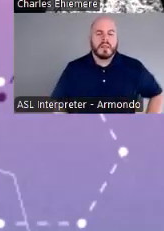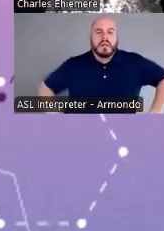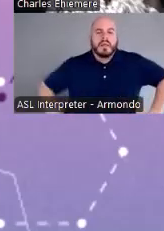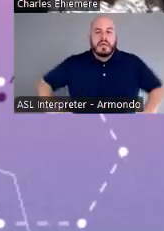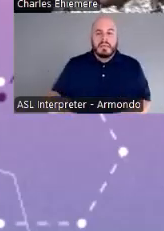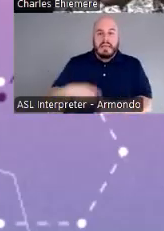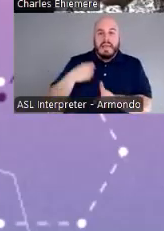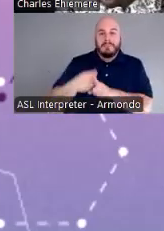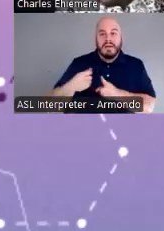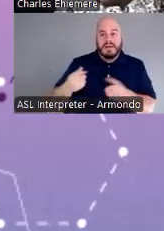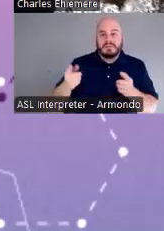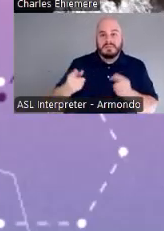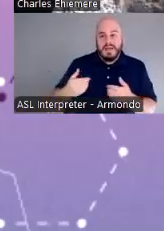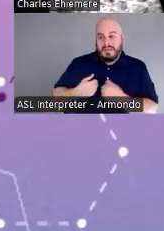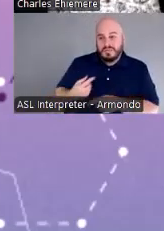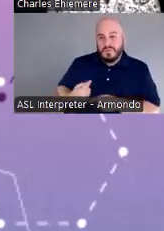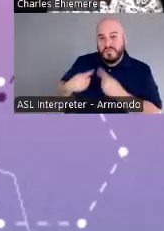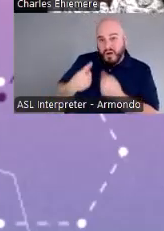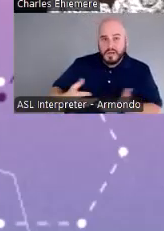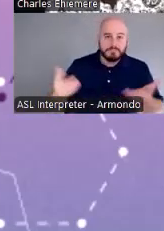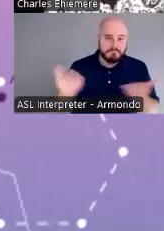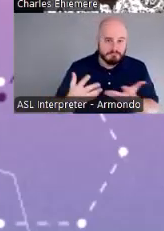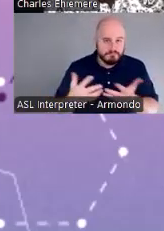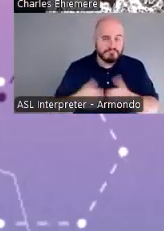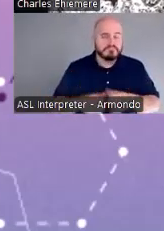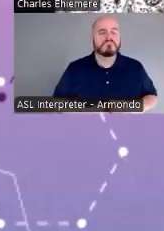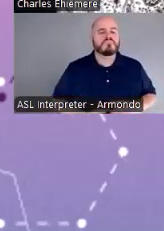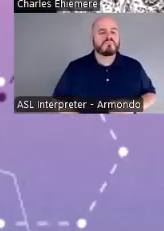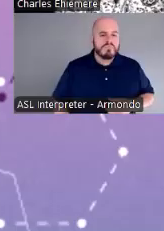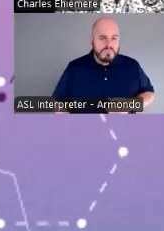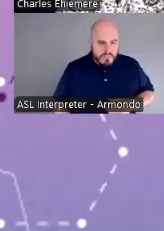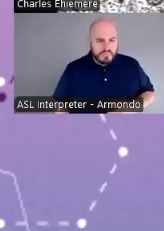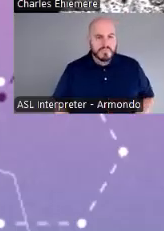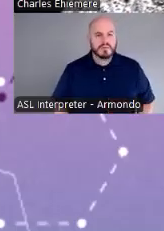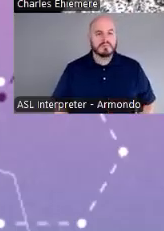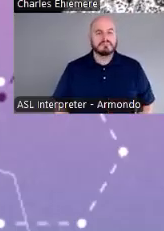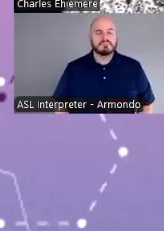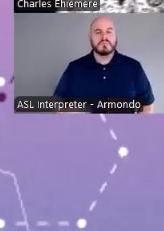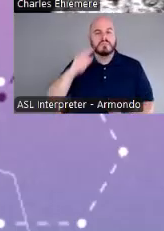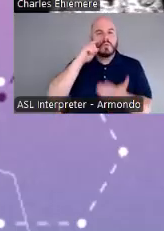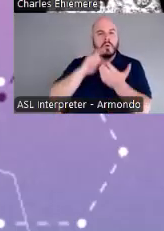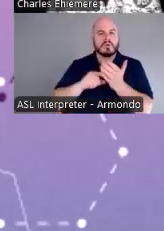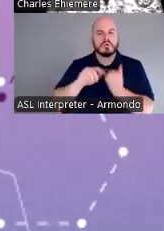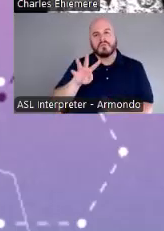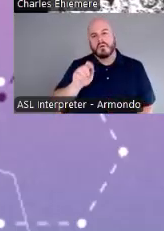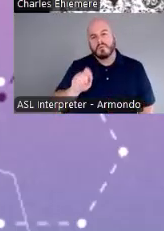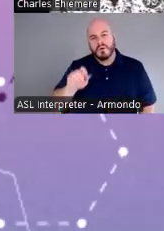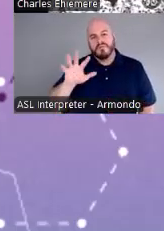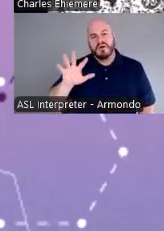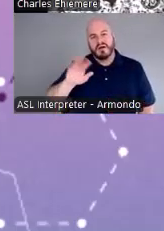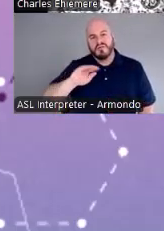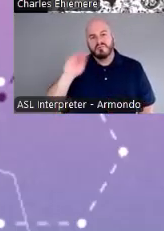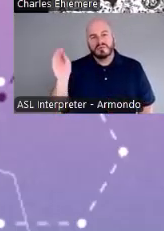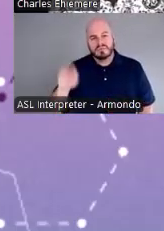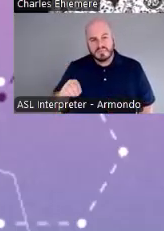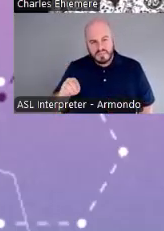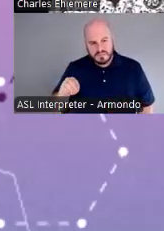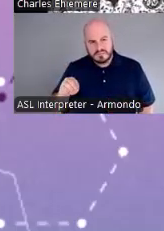we were able to record 4.5% increase from ANC coverage. So ANC coverage here is looking at women